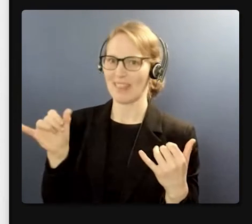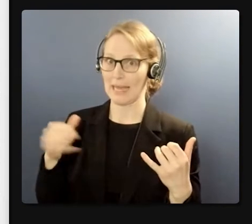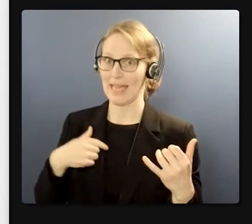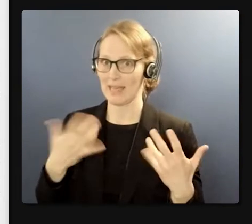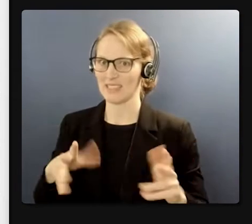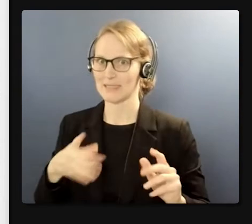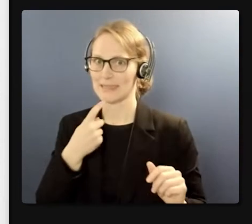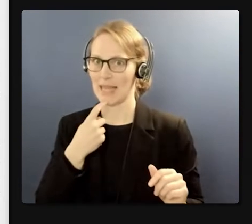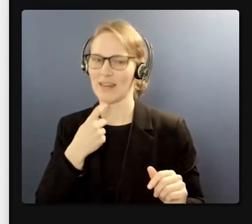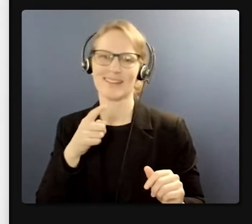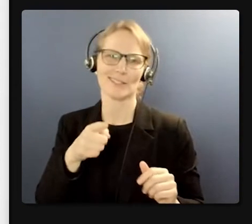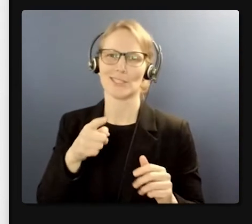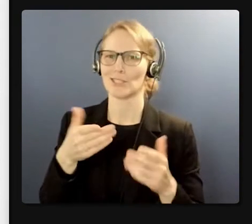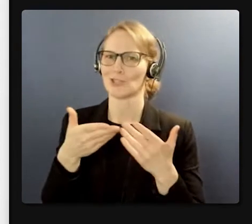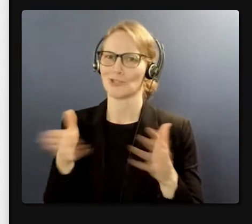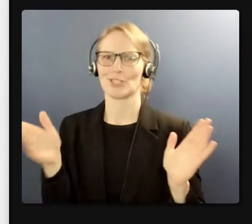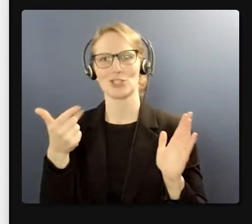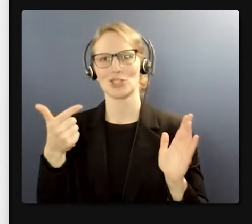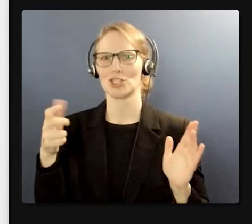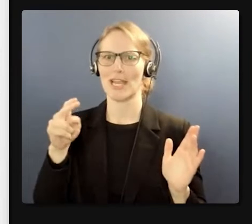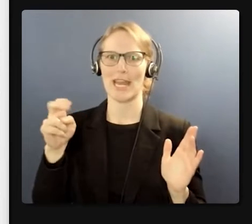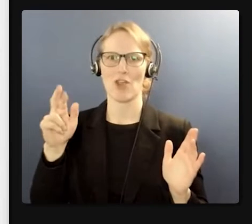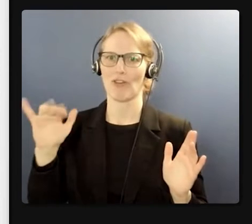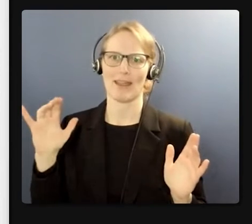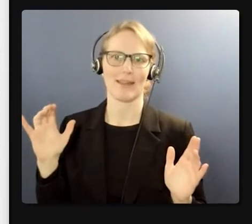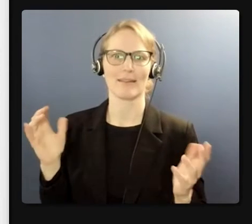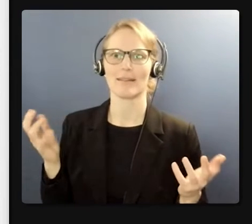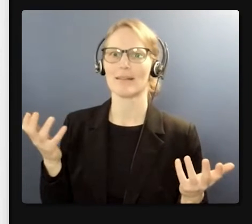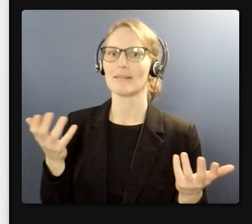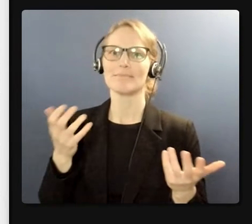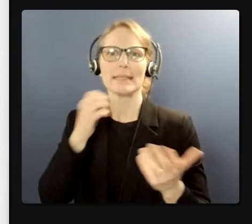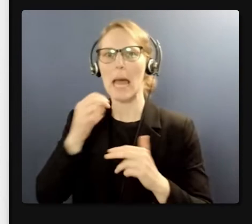which was not built for this specific case.